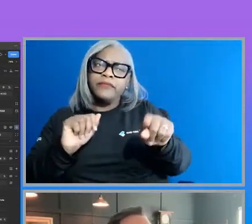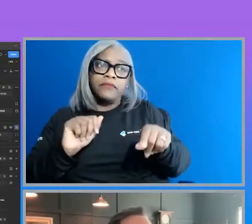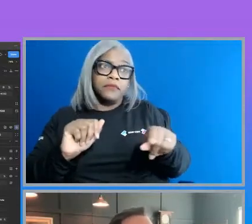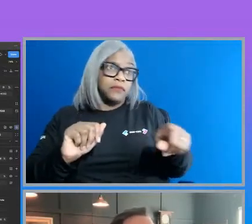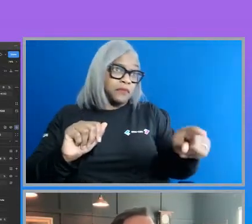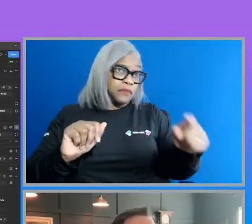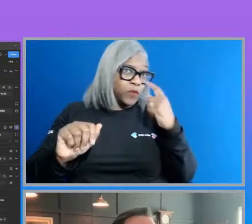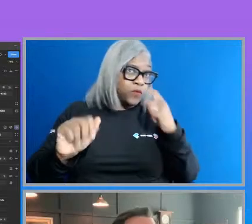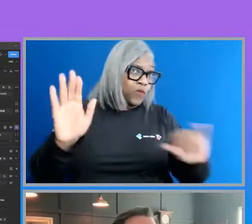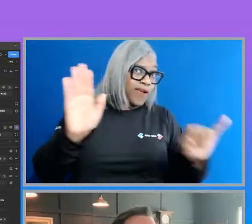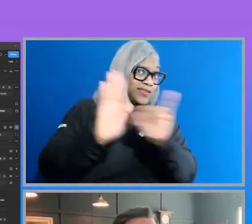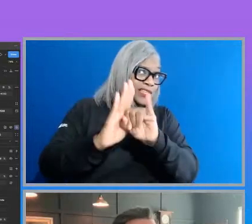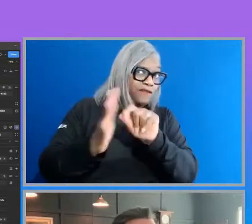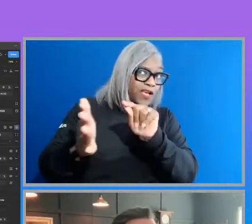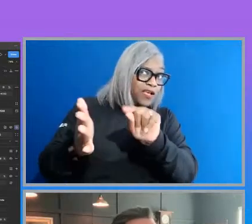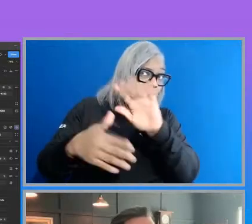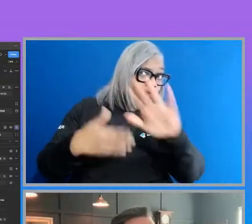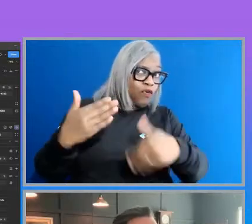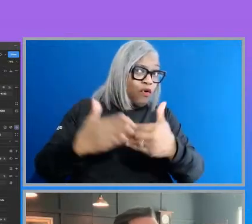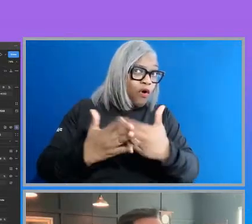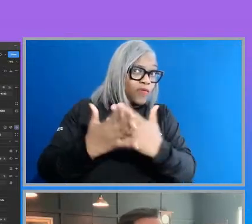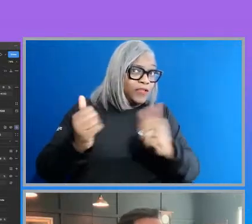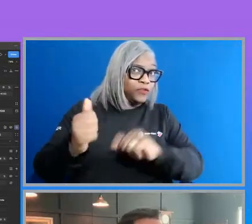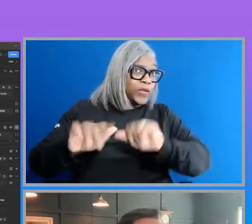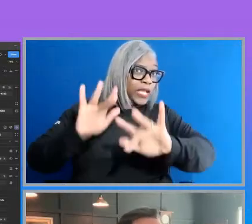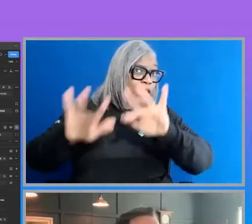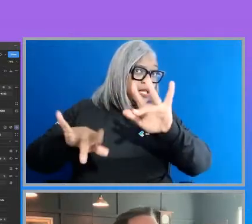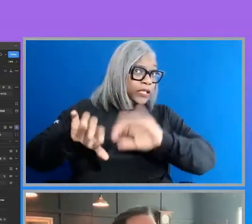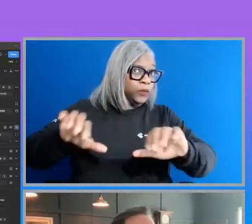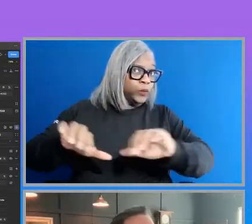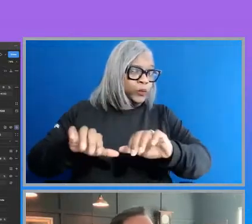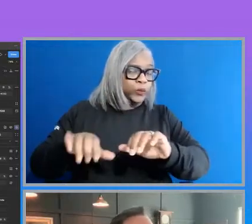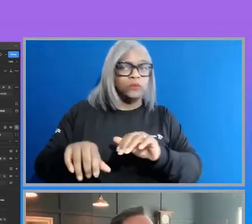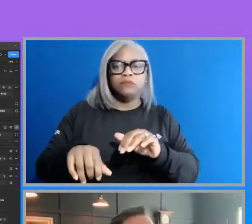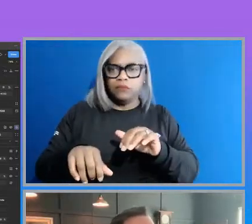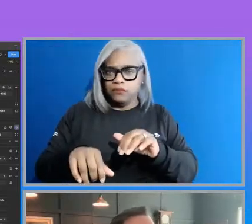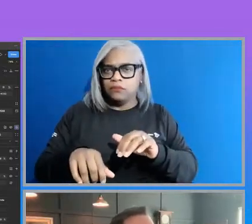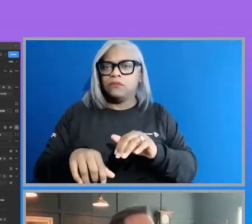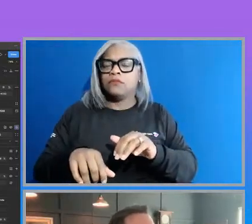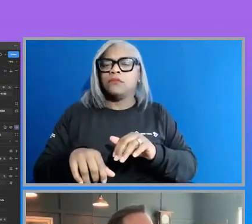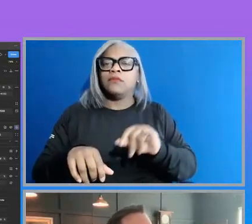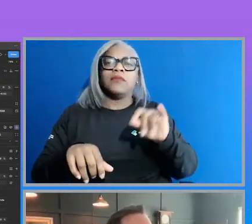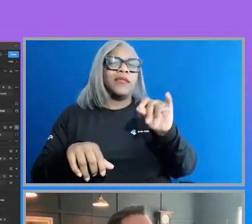identify all of the interactive elements on this view? And watch